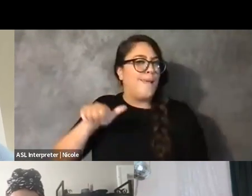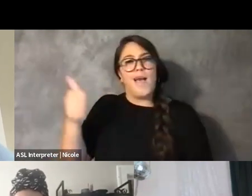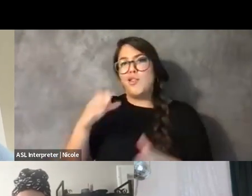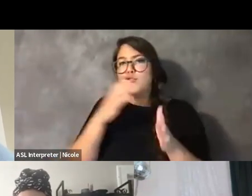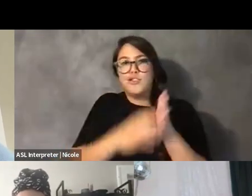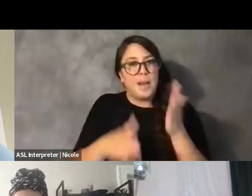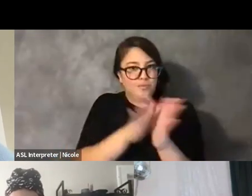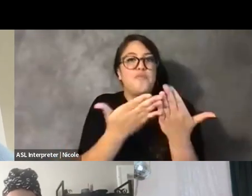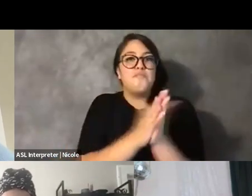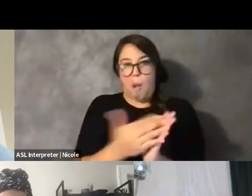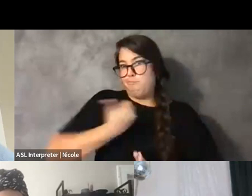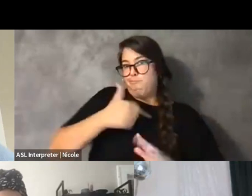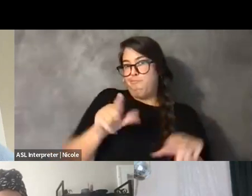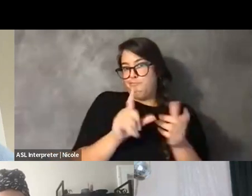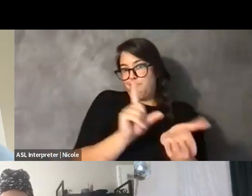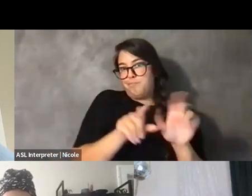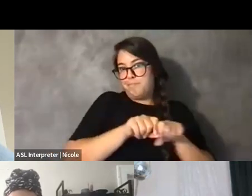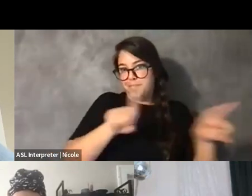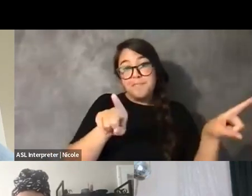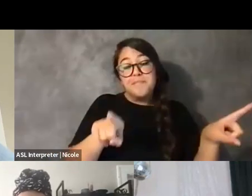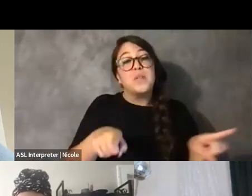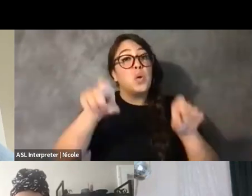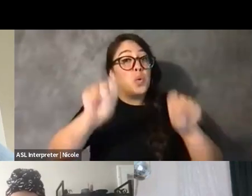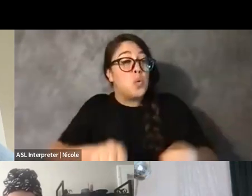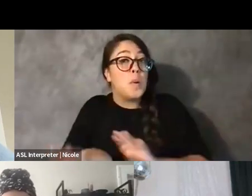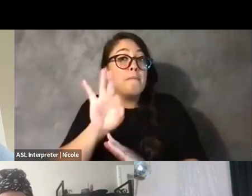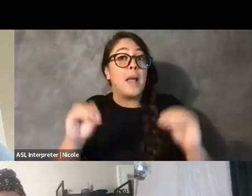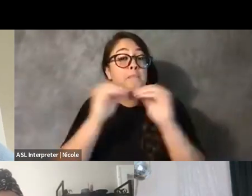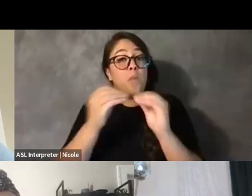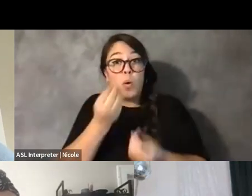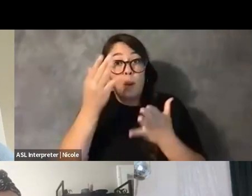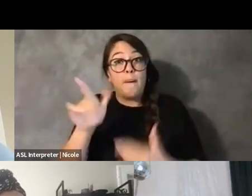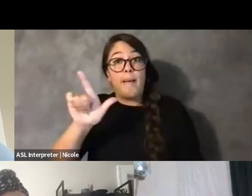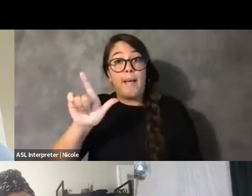You can find all that information at LnuTheaterCo.com.